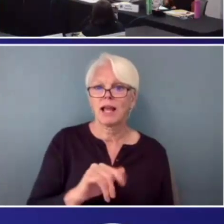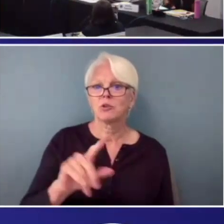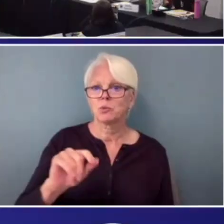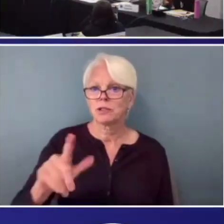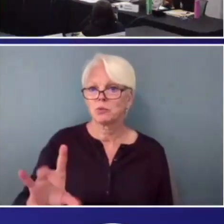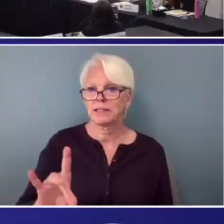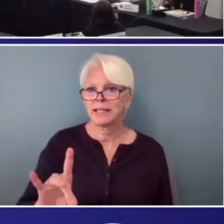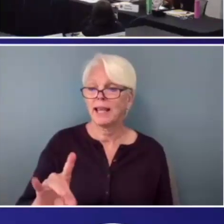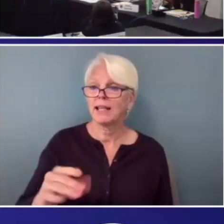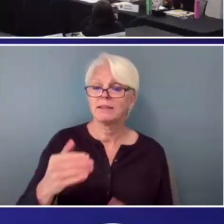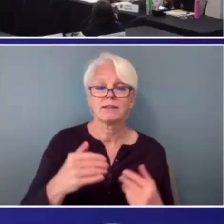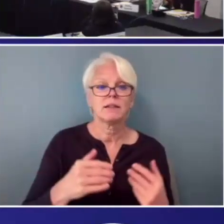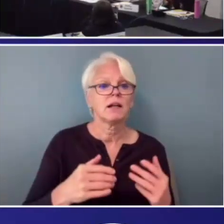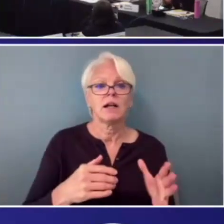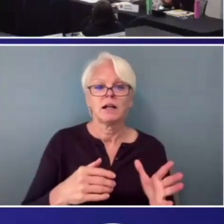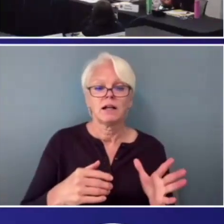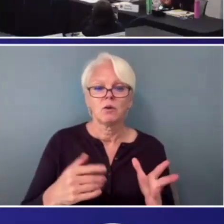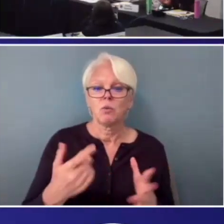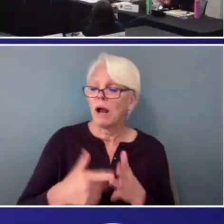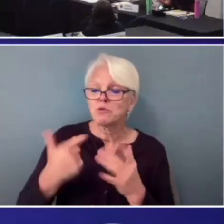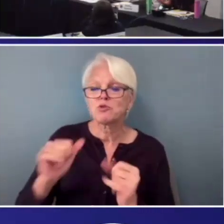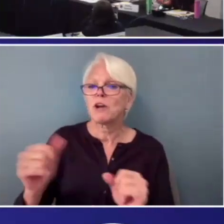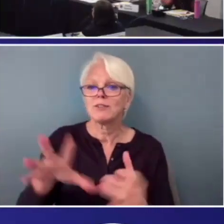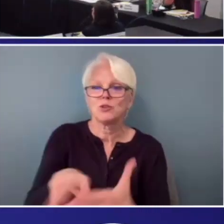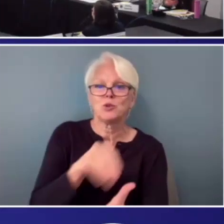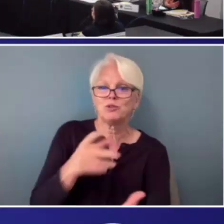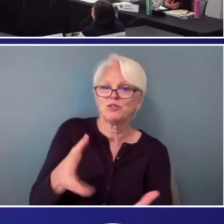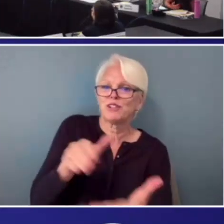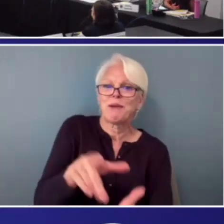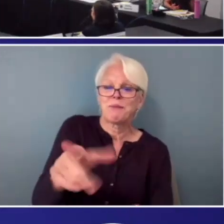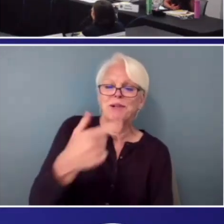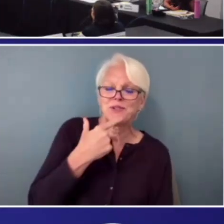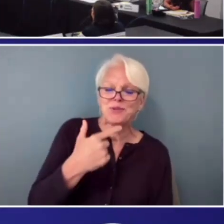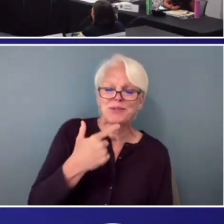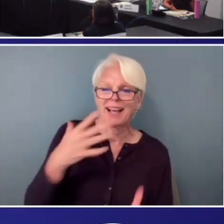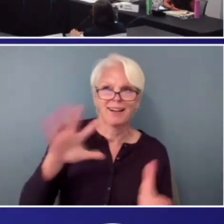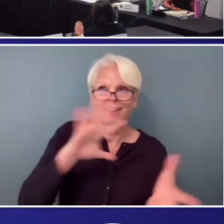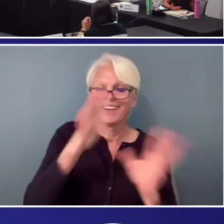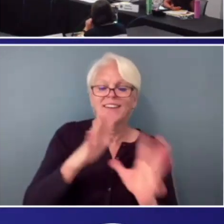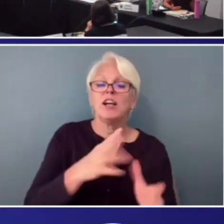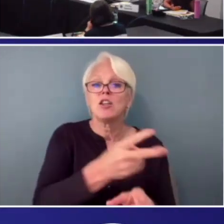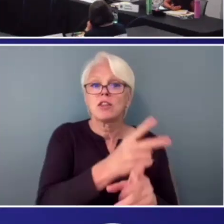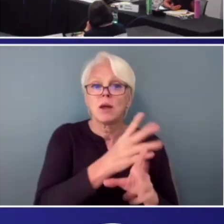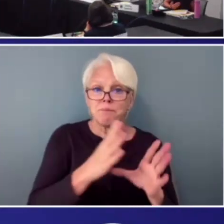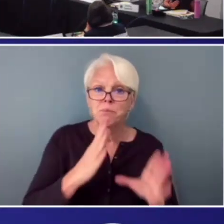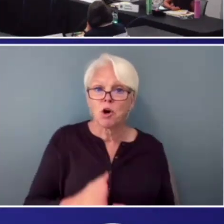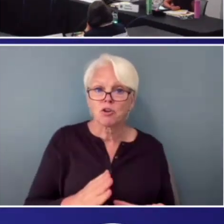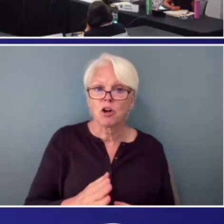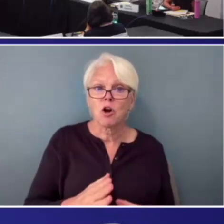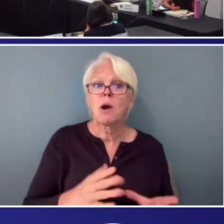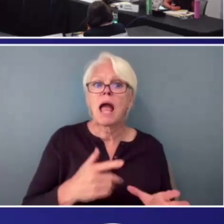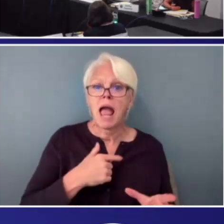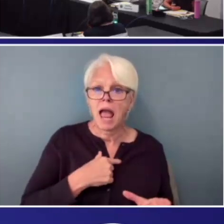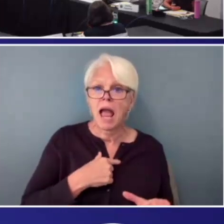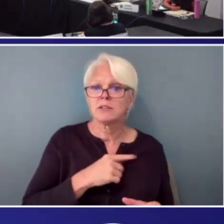I was trying to repeat what you said. Oh, so, I -- so basically, I was saying if a borrower has eligible loans for IBR and RAP,